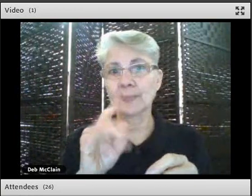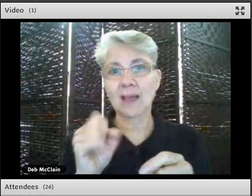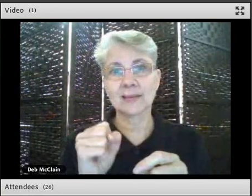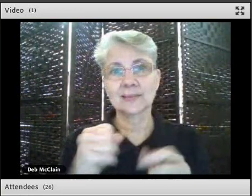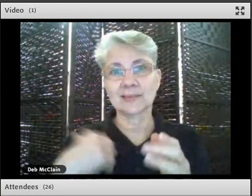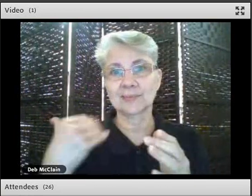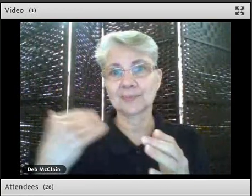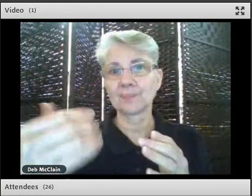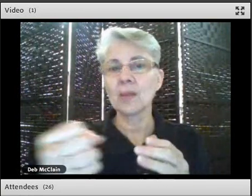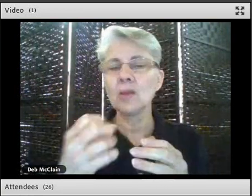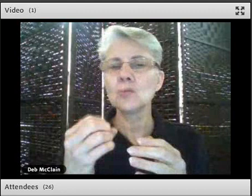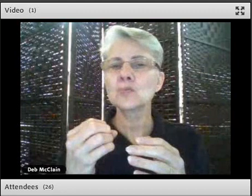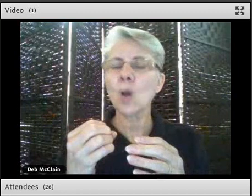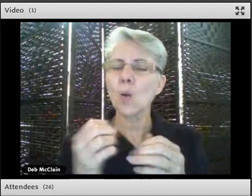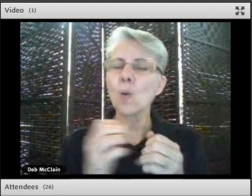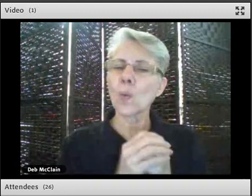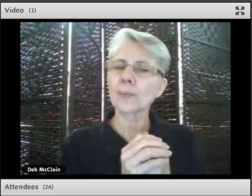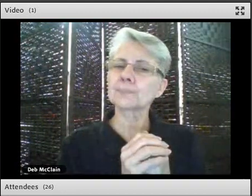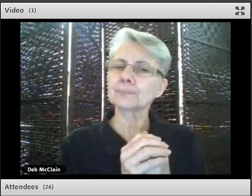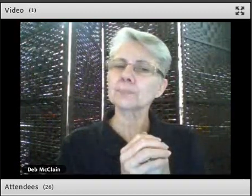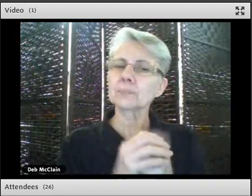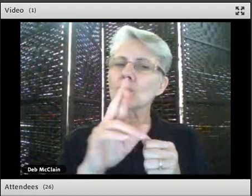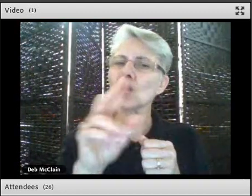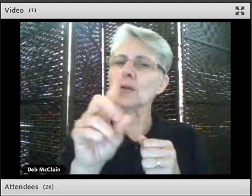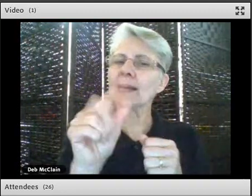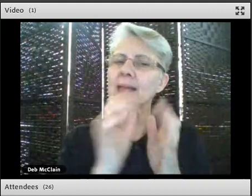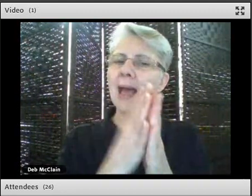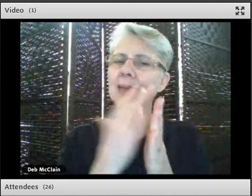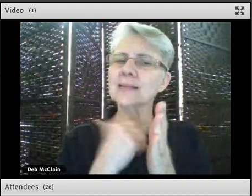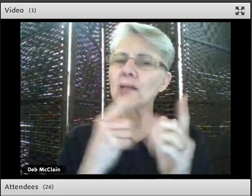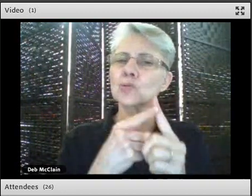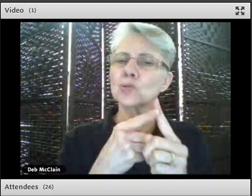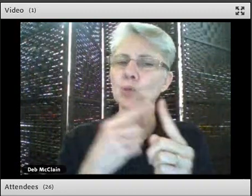and what we see on the screen is, "'Harry Potter and the Half-Blood Prince'